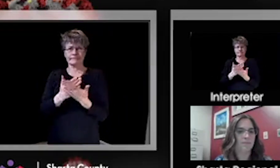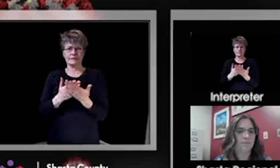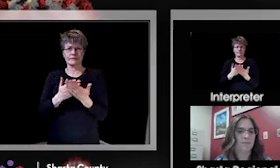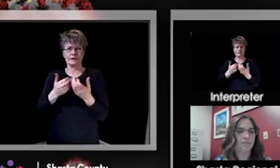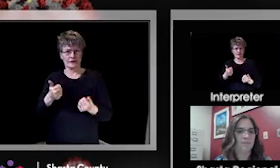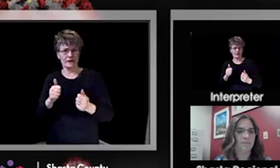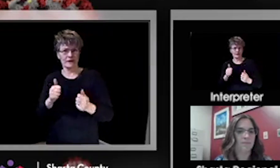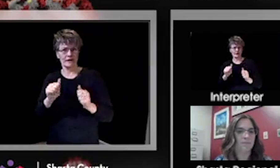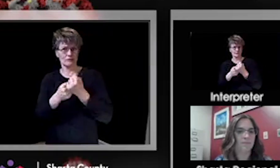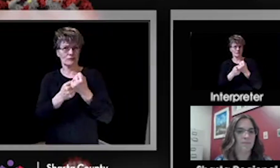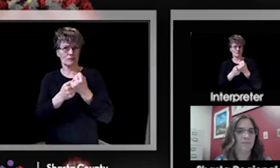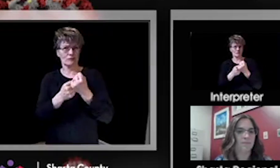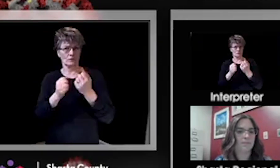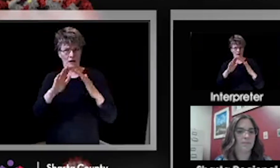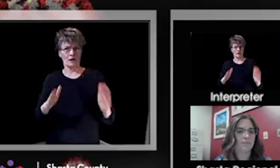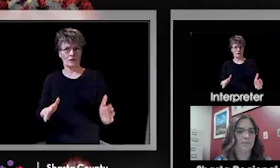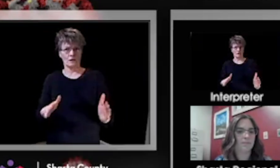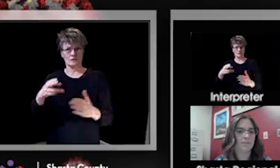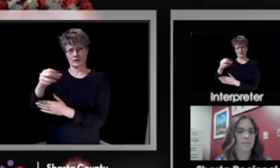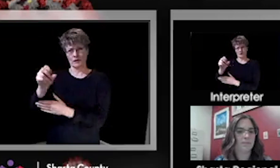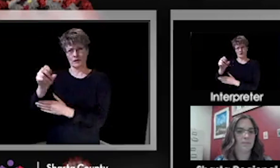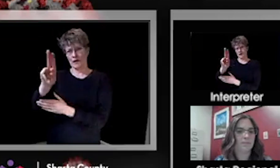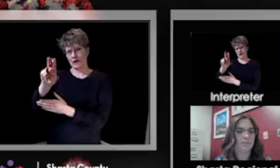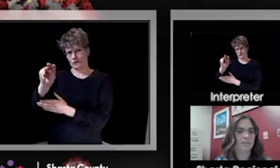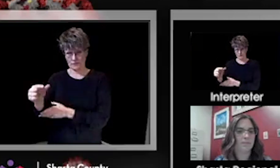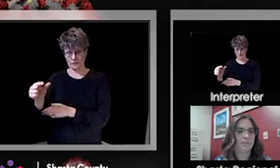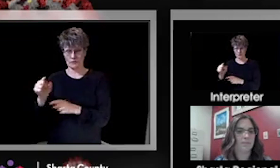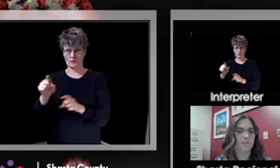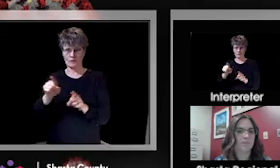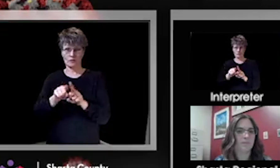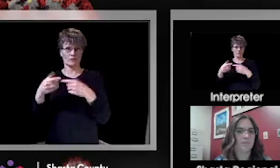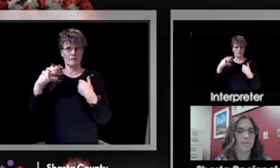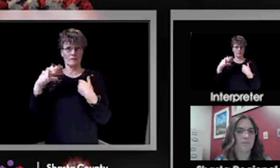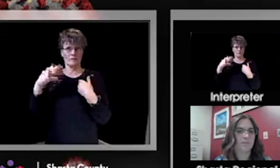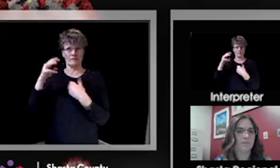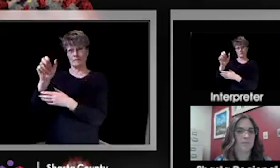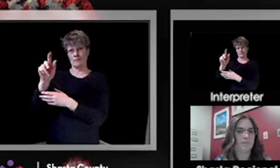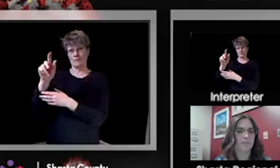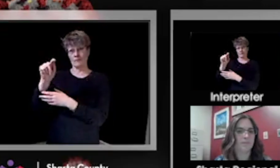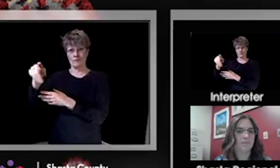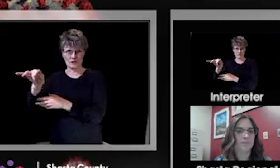we have Matt Pontes, the CEO of Shasta County. We have Donnell Ewert, the Director of the